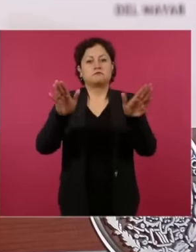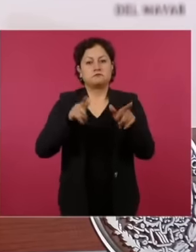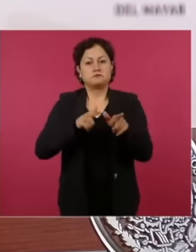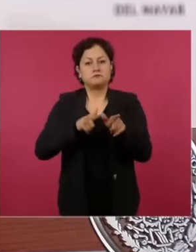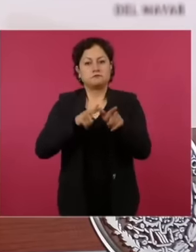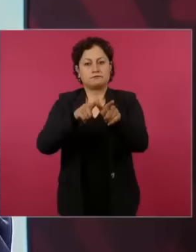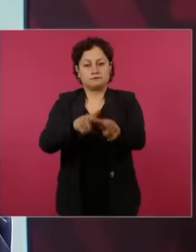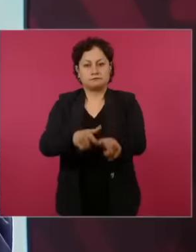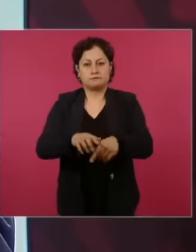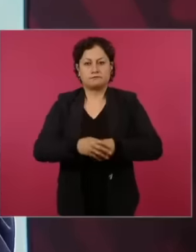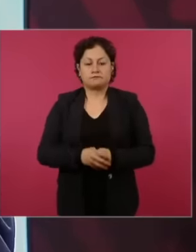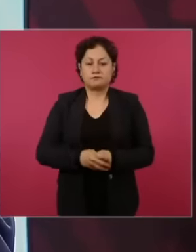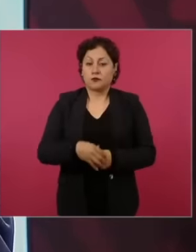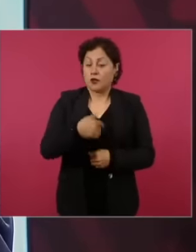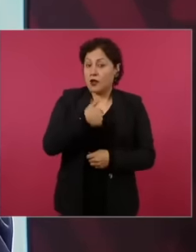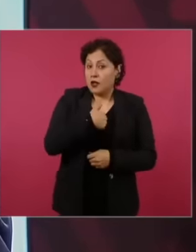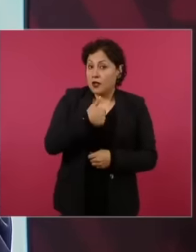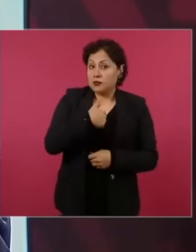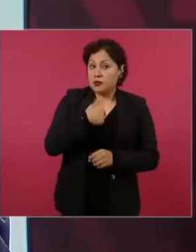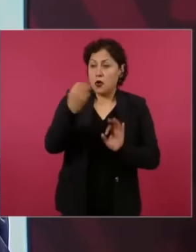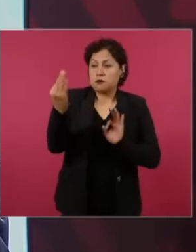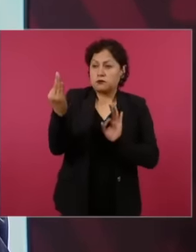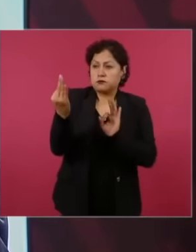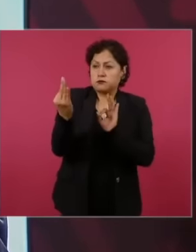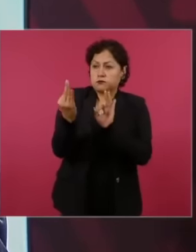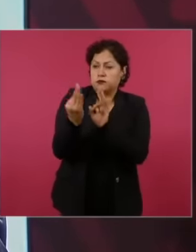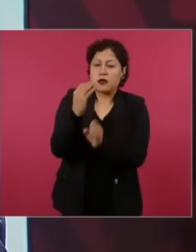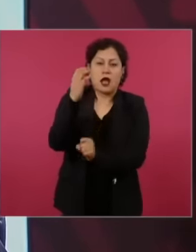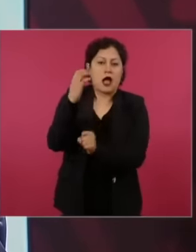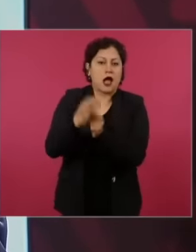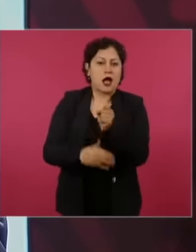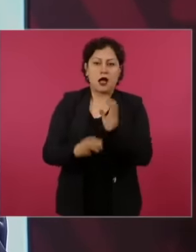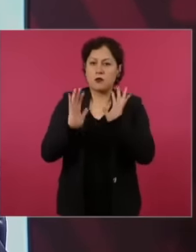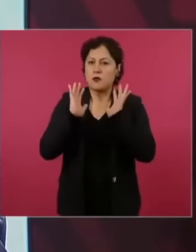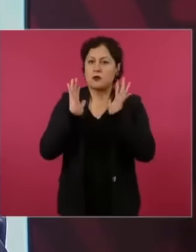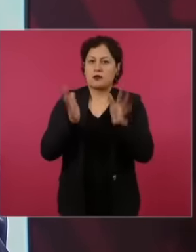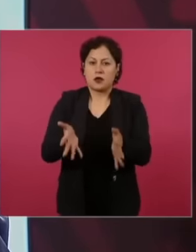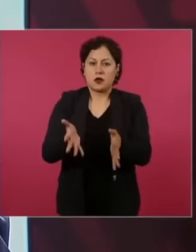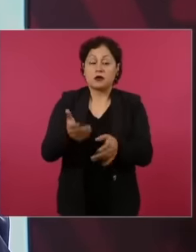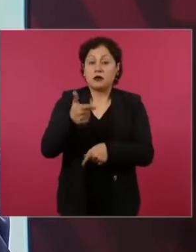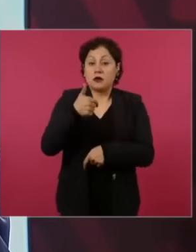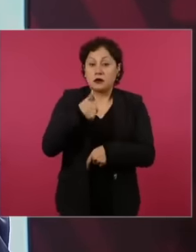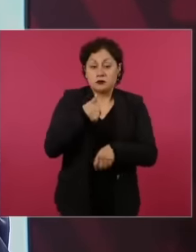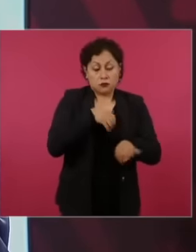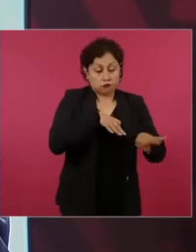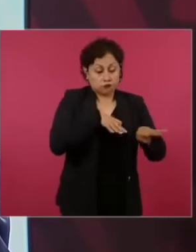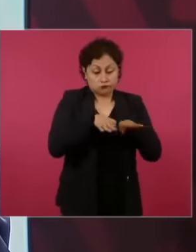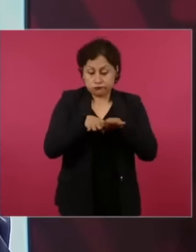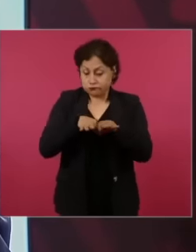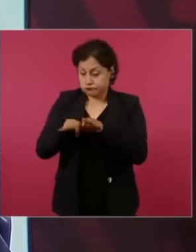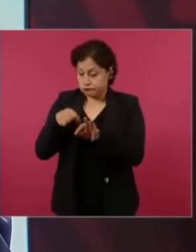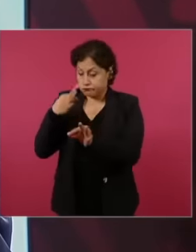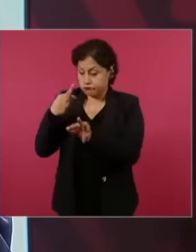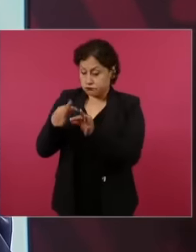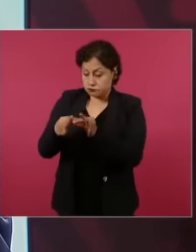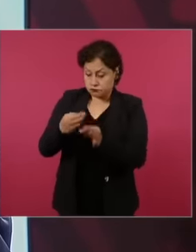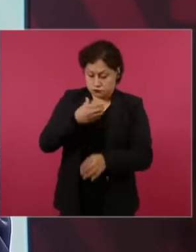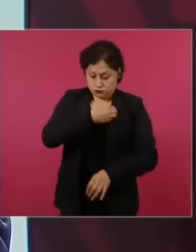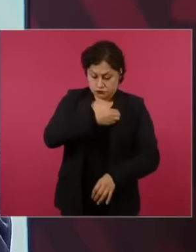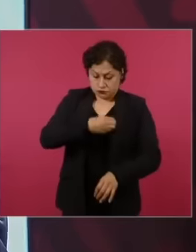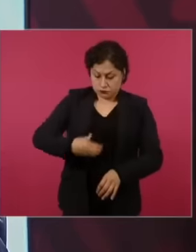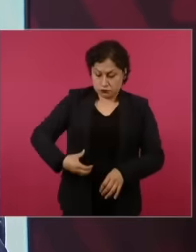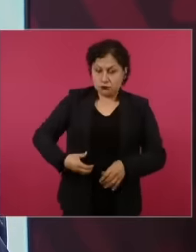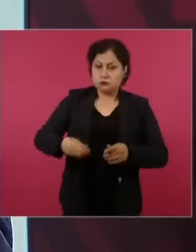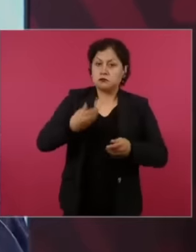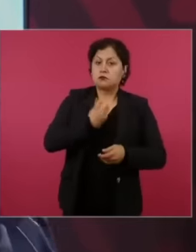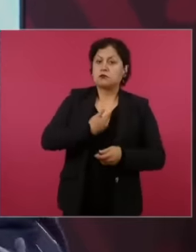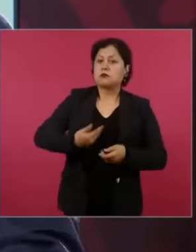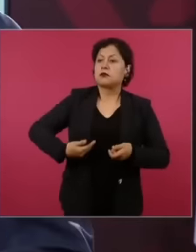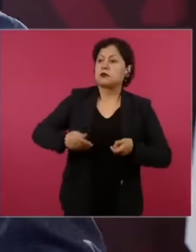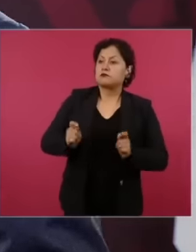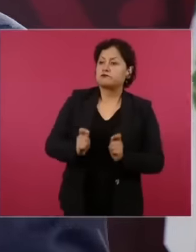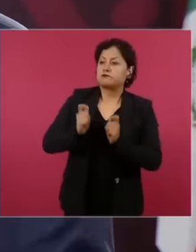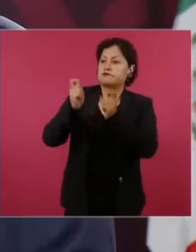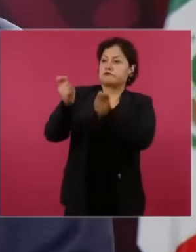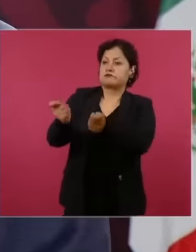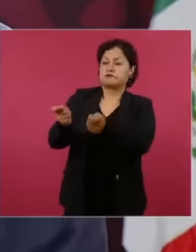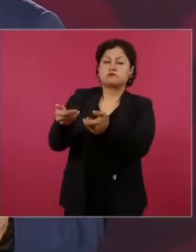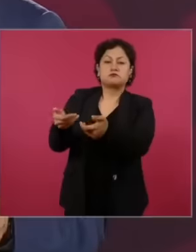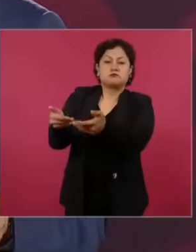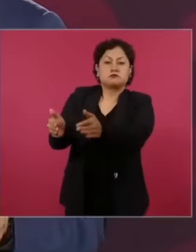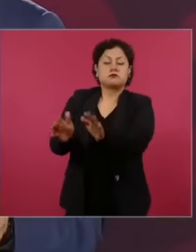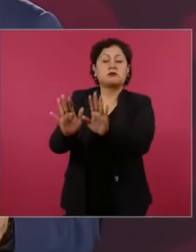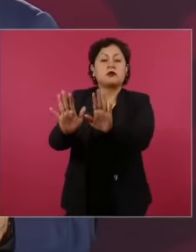finish in three months. I conclude by handing over the presidential sash and I feel very happy.